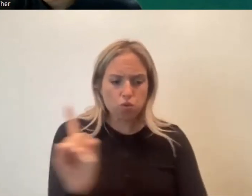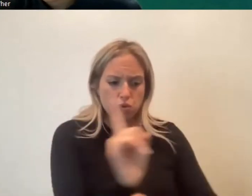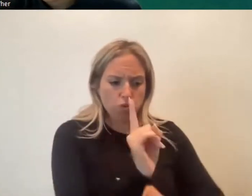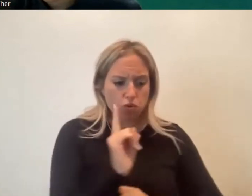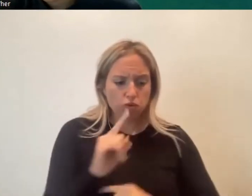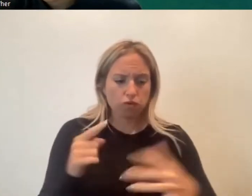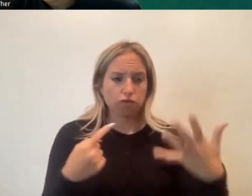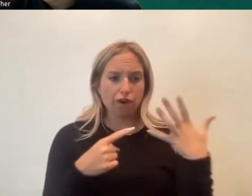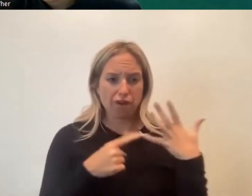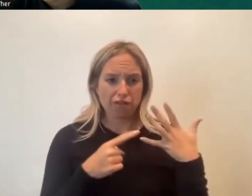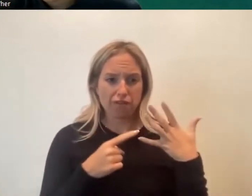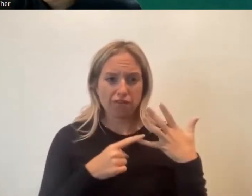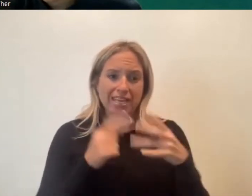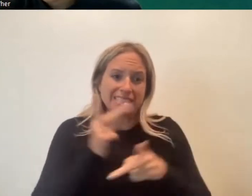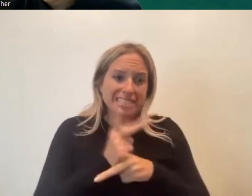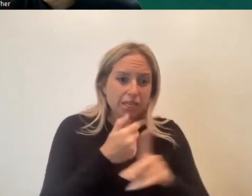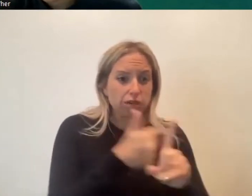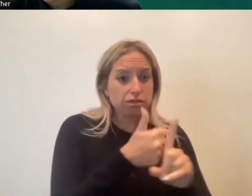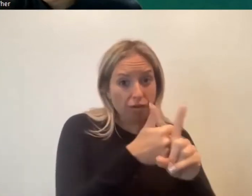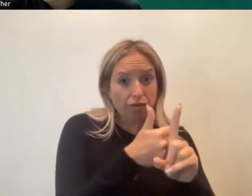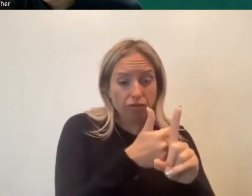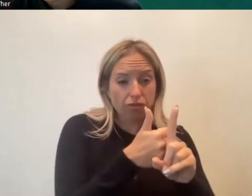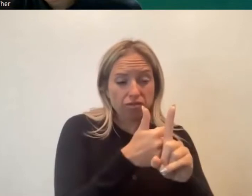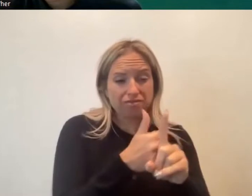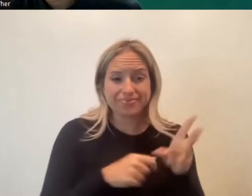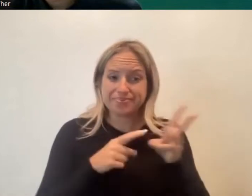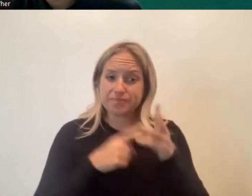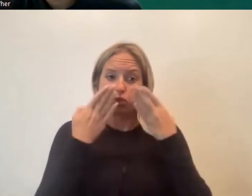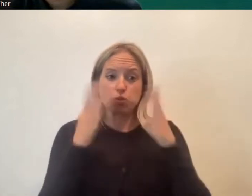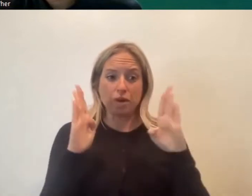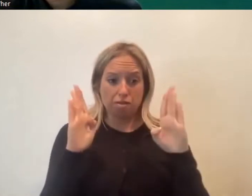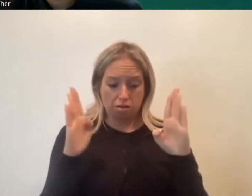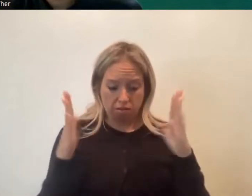And six, just their general health and physical wellbeing.